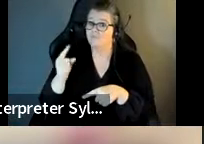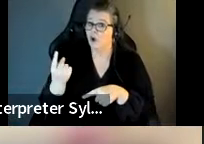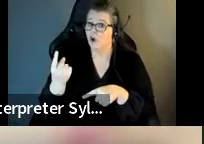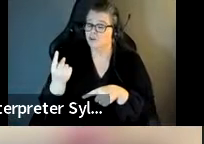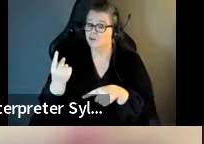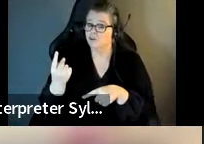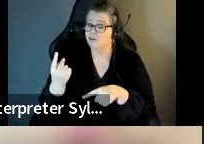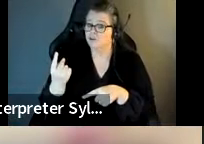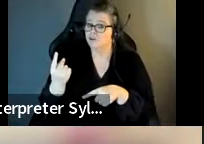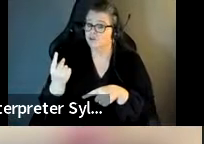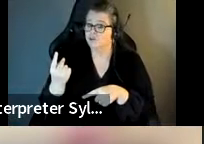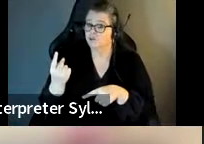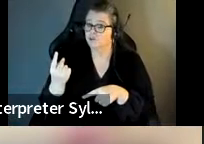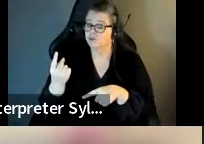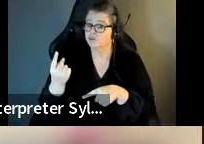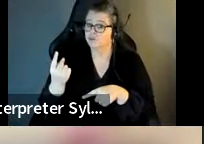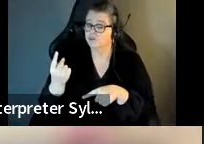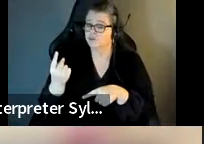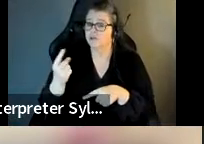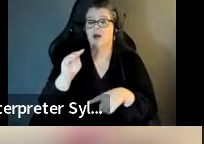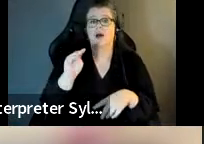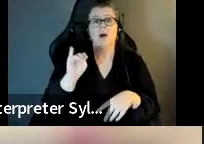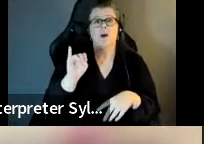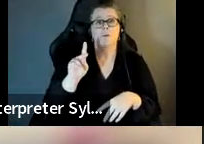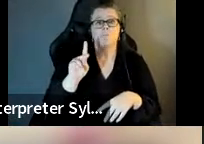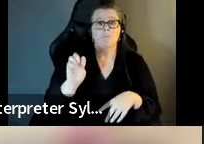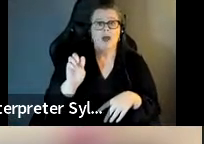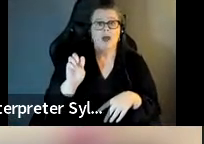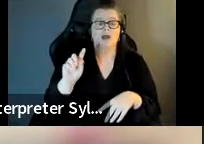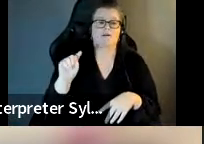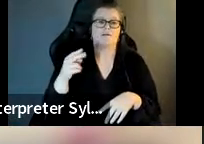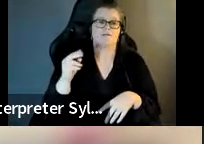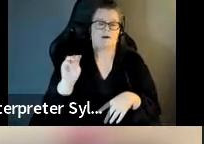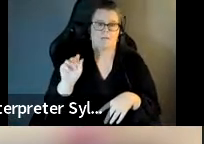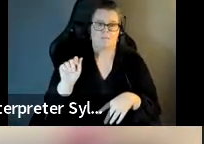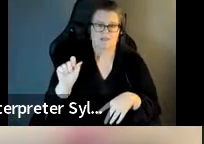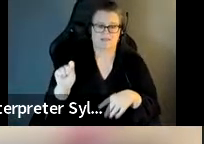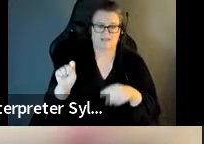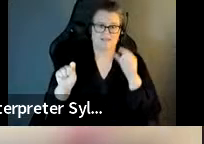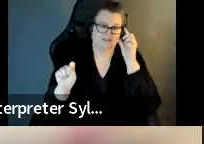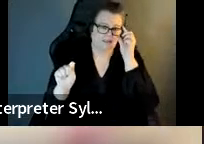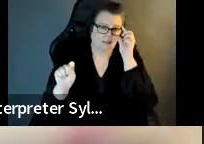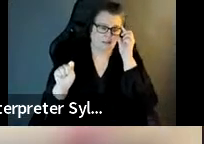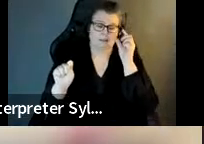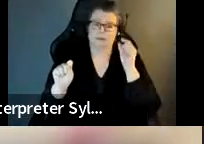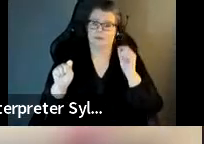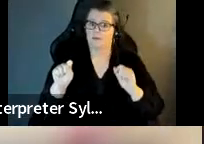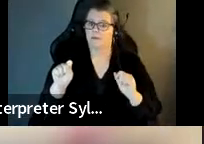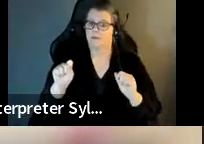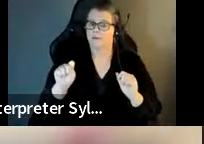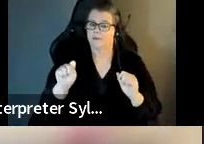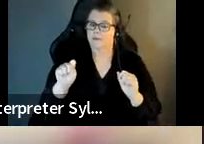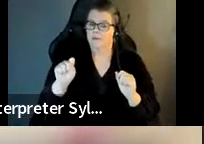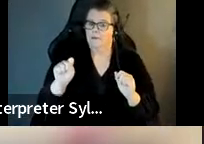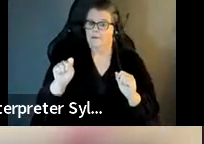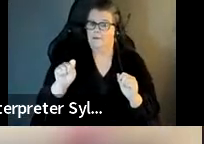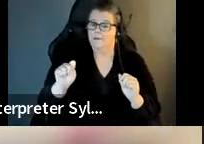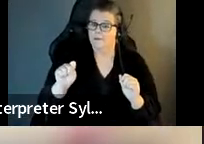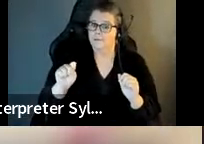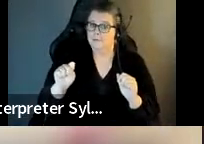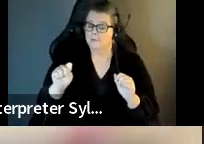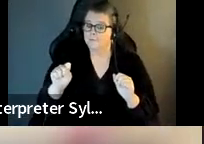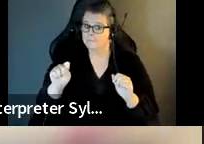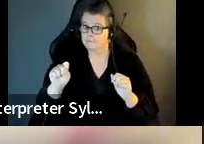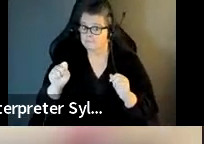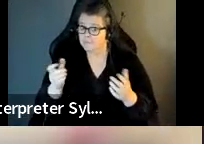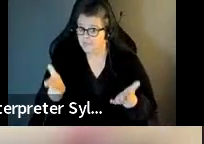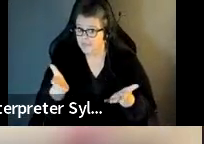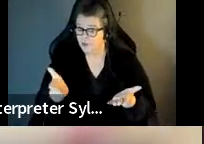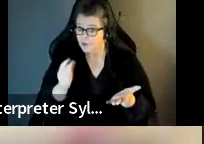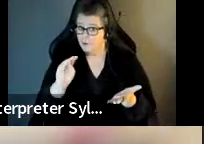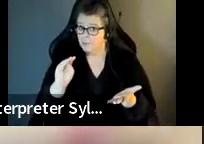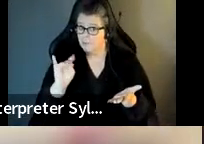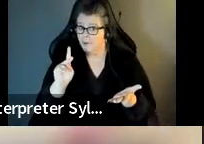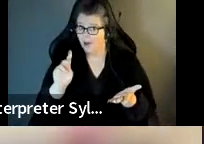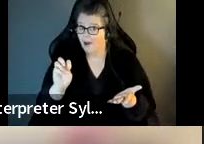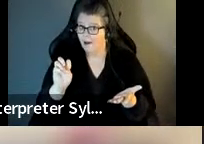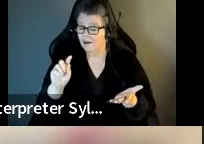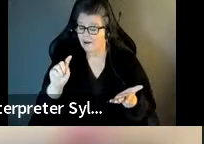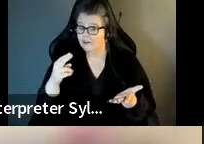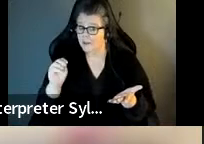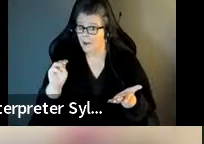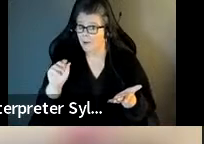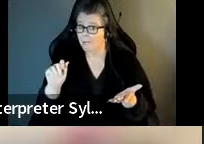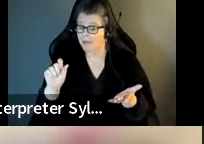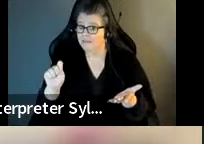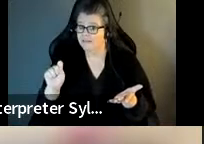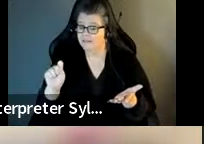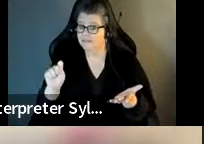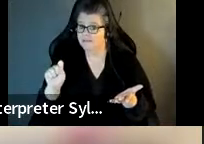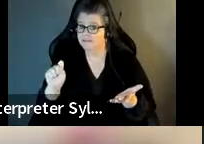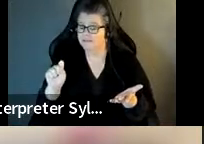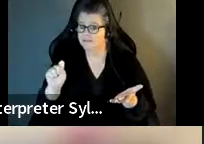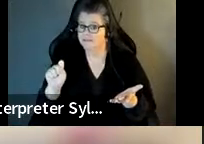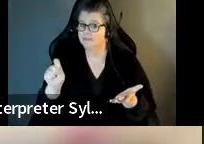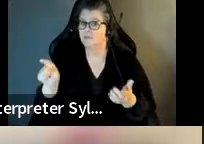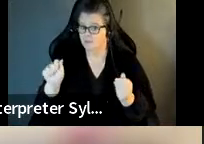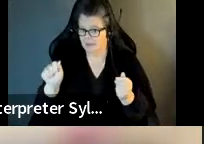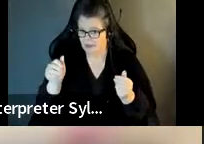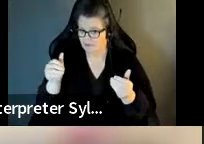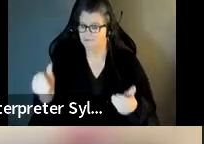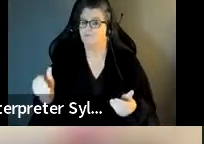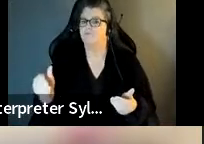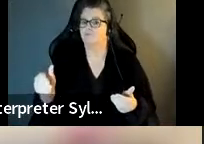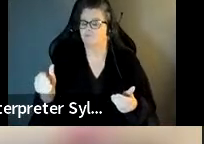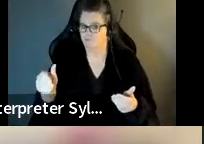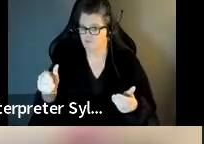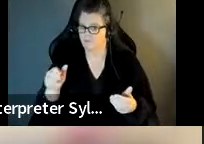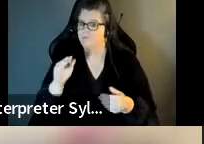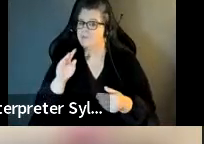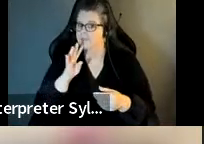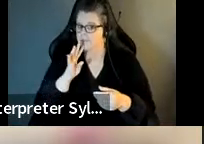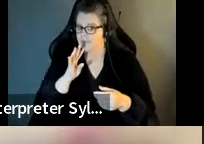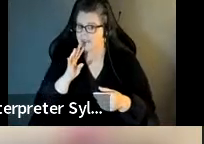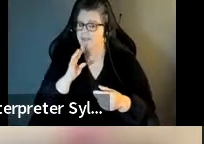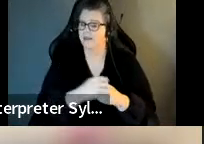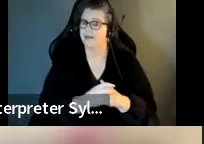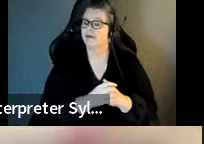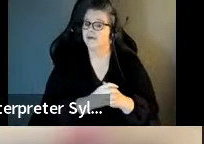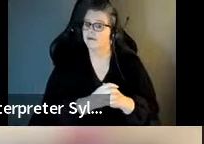And we have Mike Thomas, if Mike Thomas is available, you can go ahead and speak.